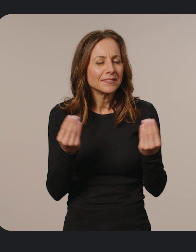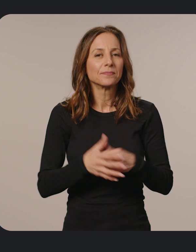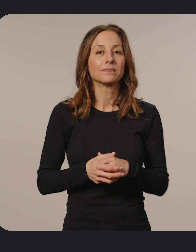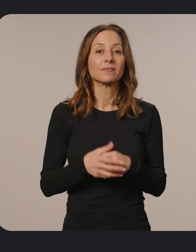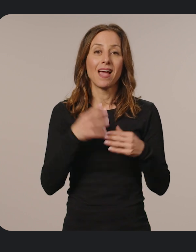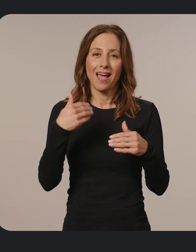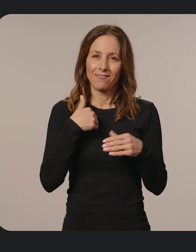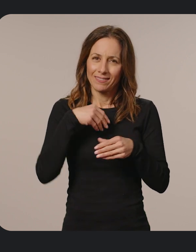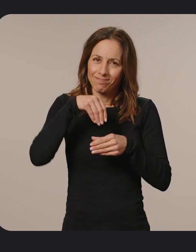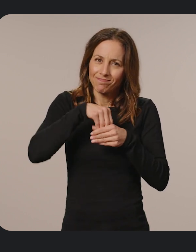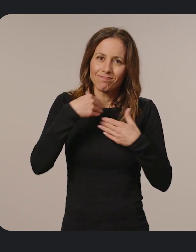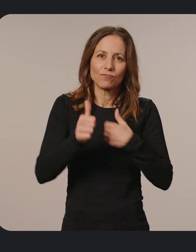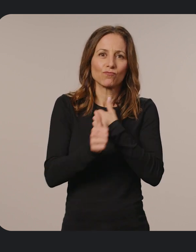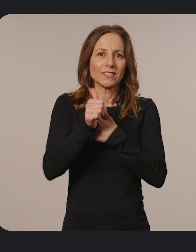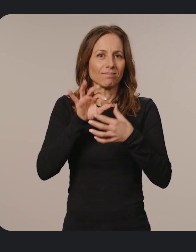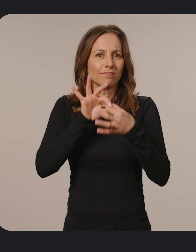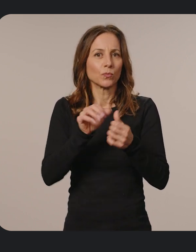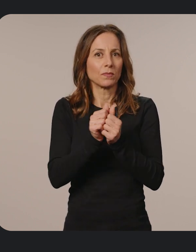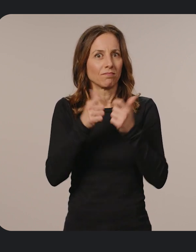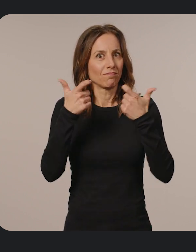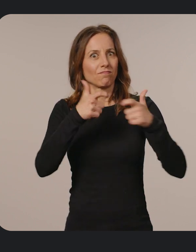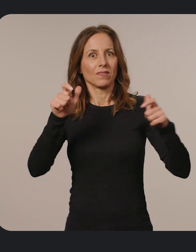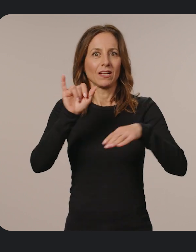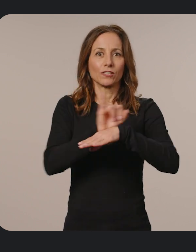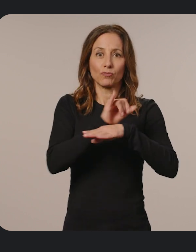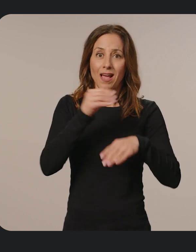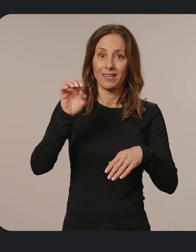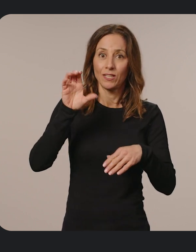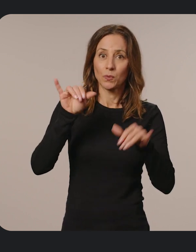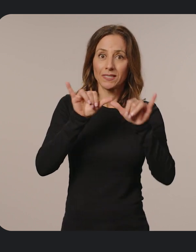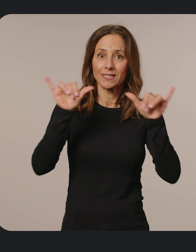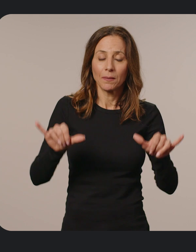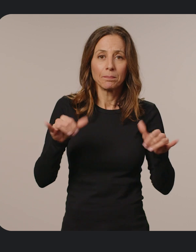And there are inherent risks associated with being a part of such a large industry and ecosystem.